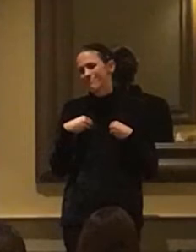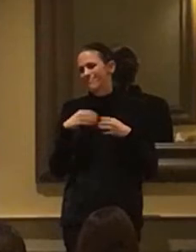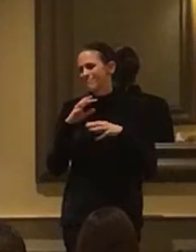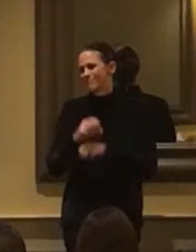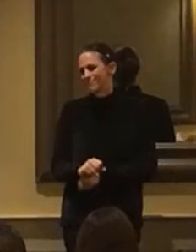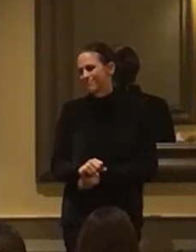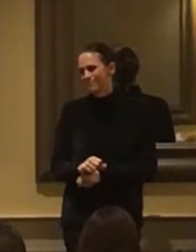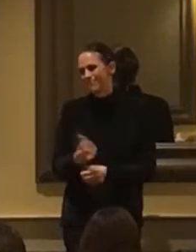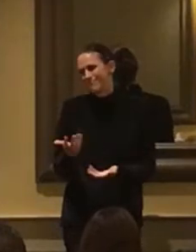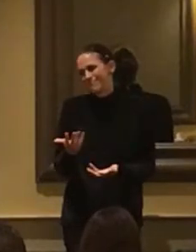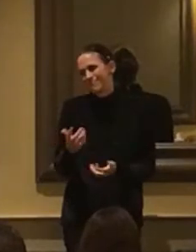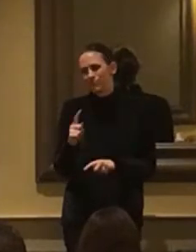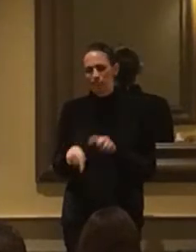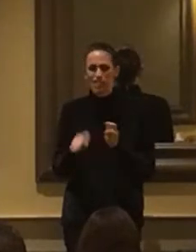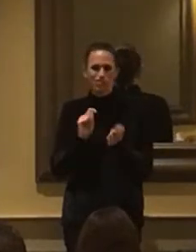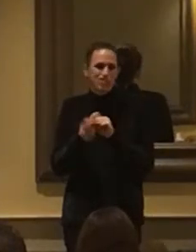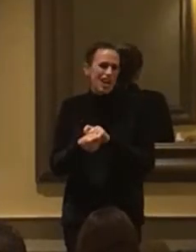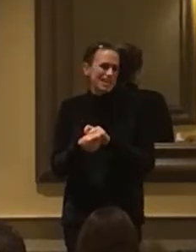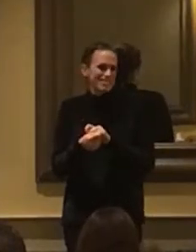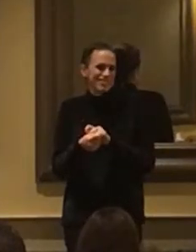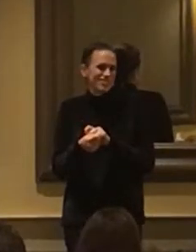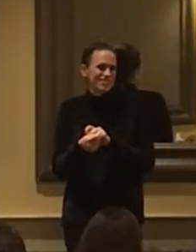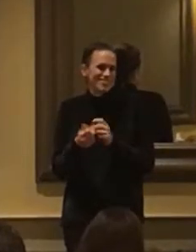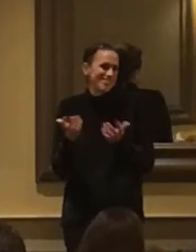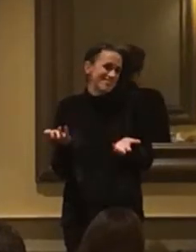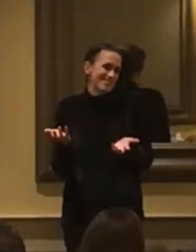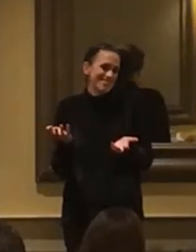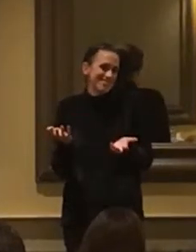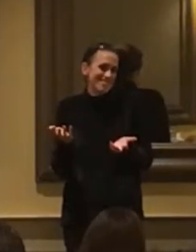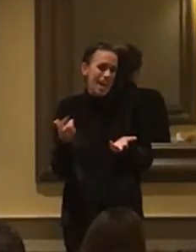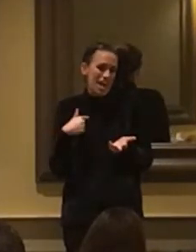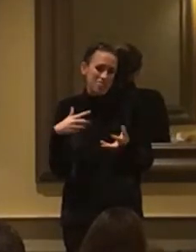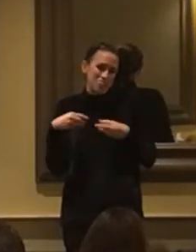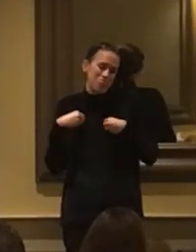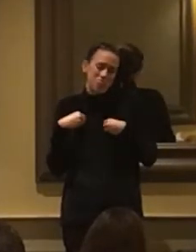but we can't change the attitude but adapt to it.